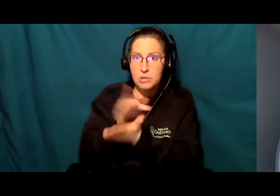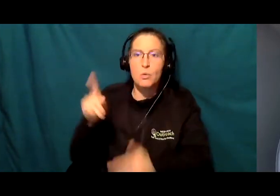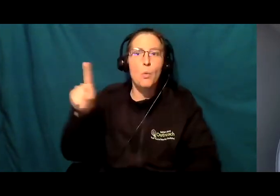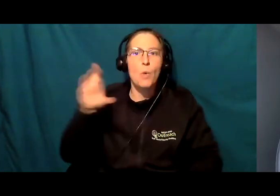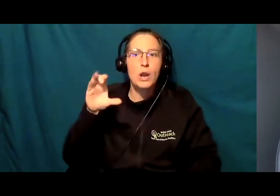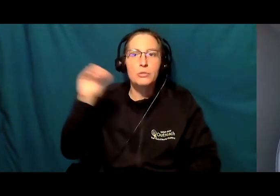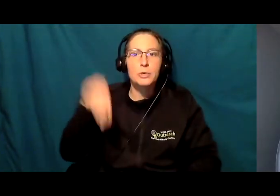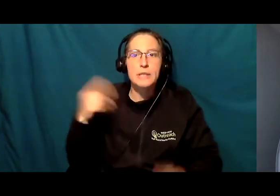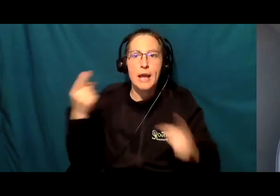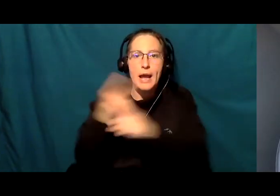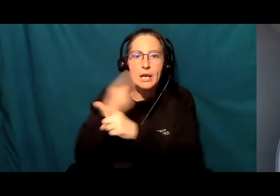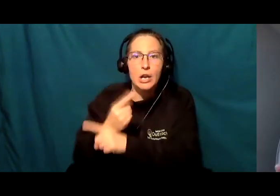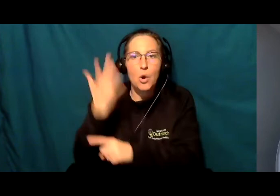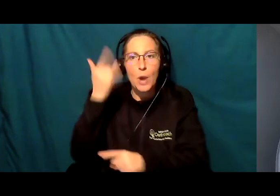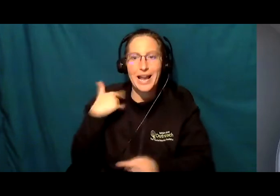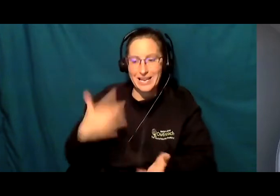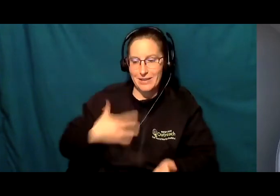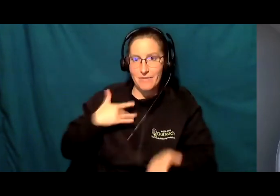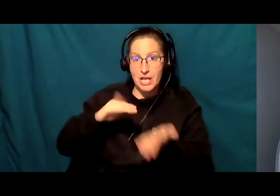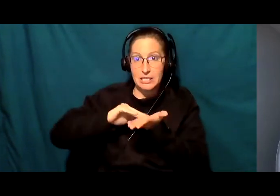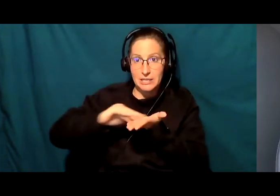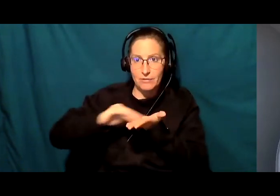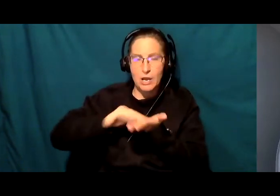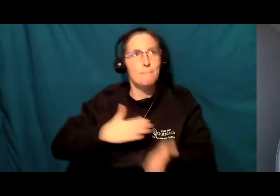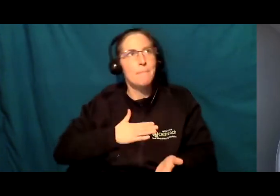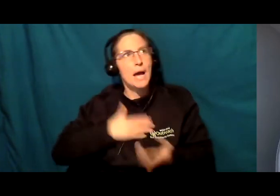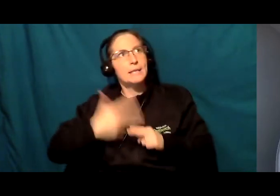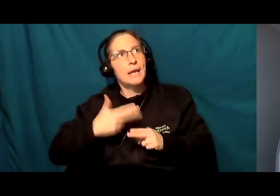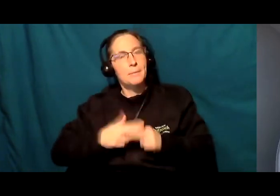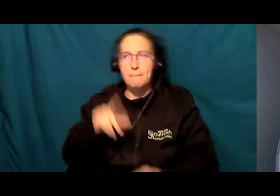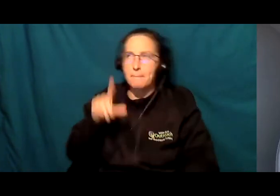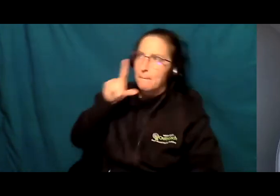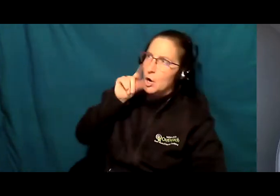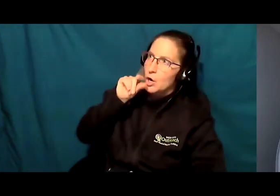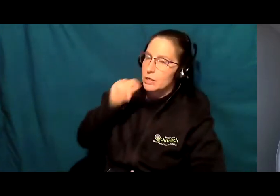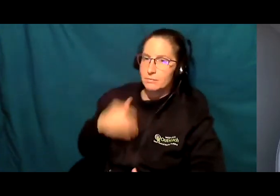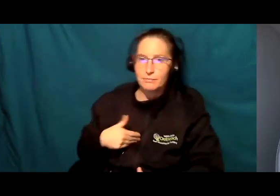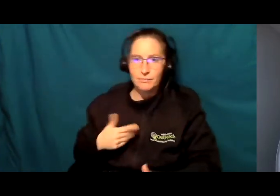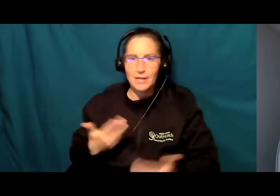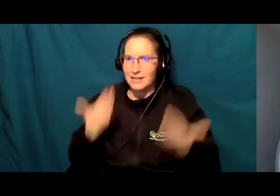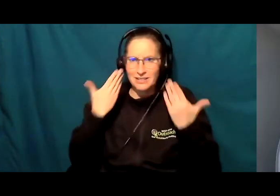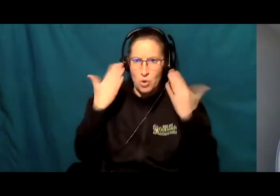Because she can feel the difference between her name and "bird" without even knowing all the letters.